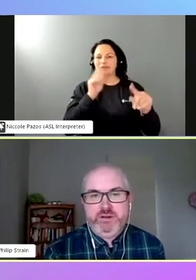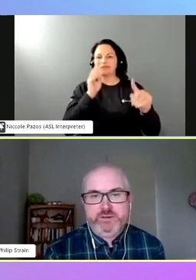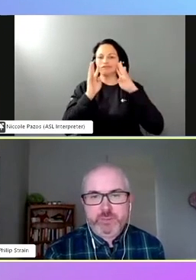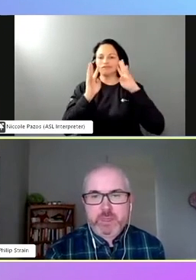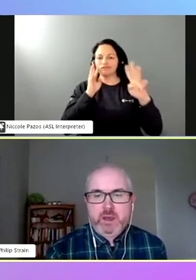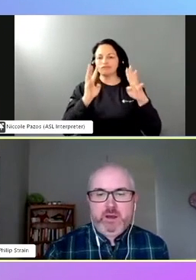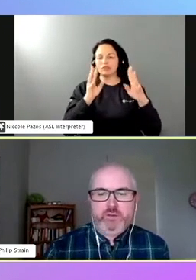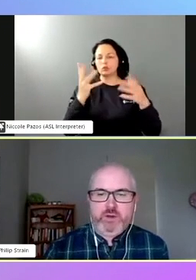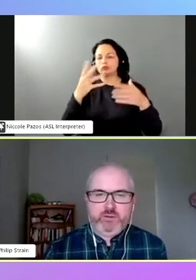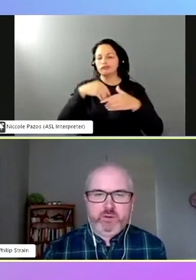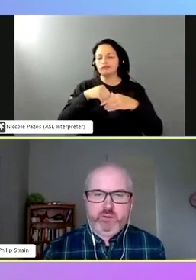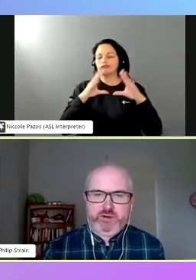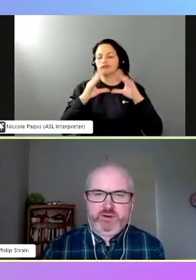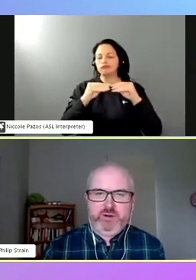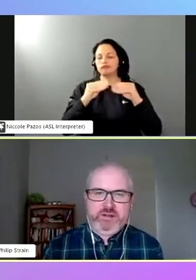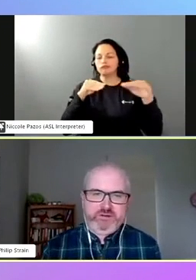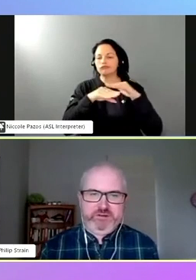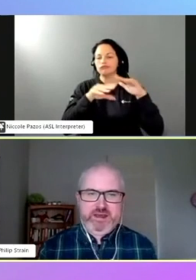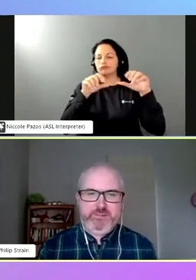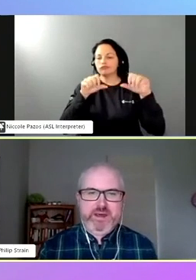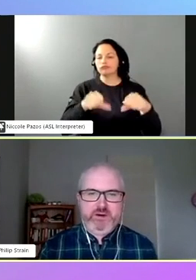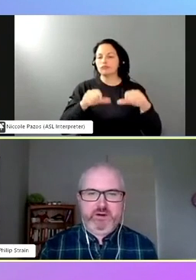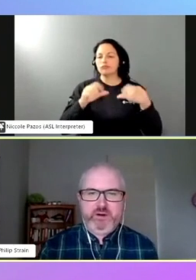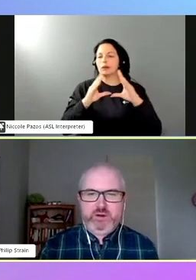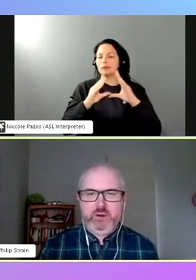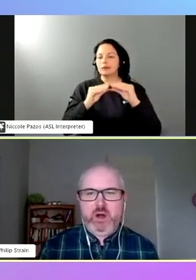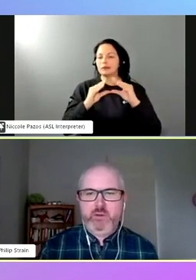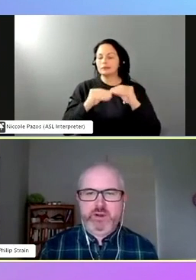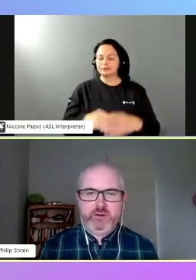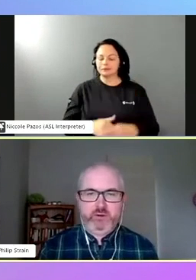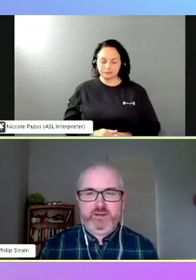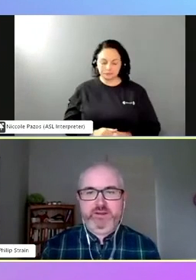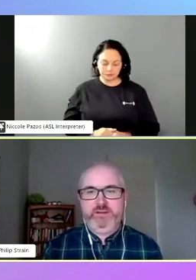If drawing a horizontal infinite line